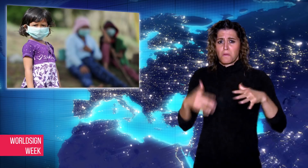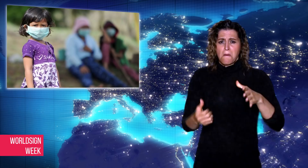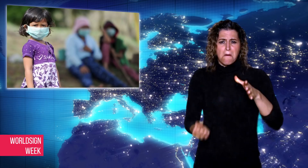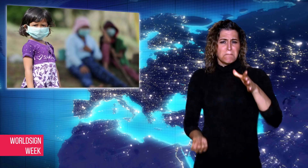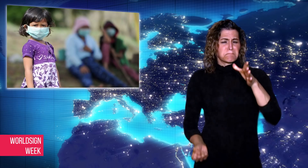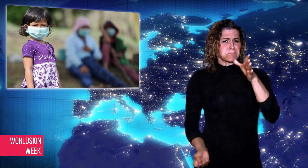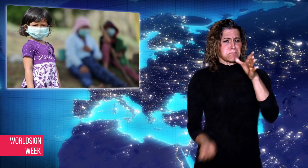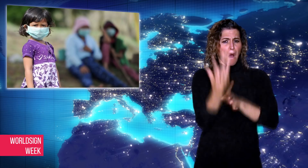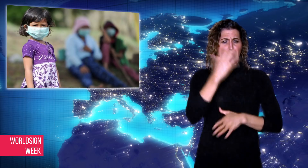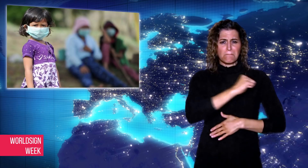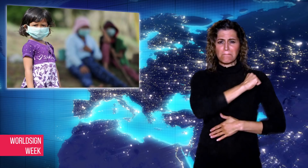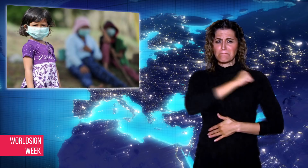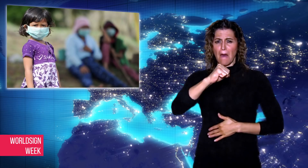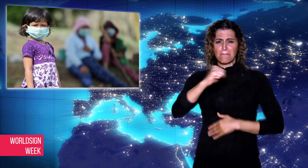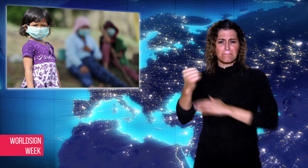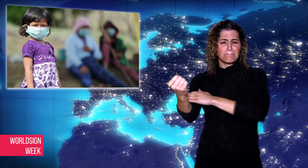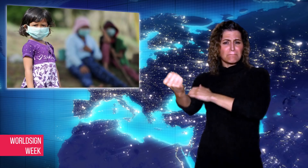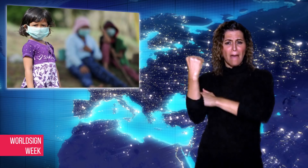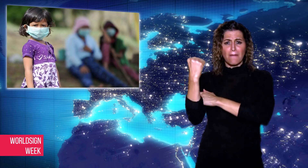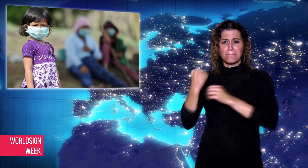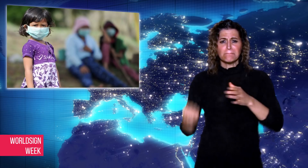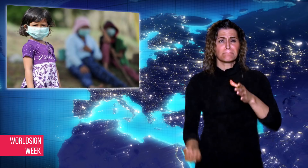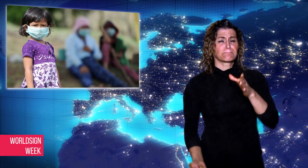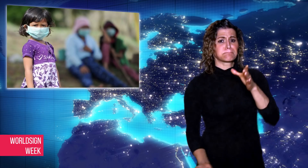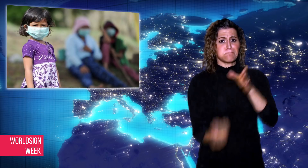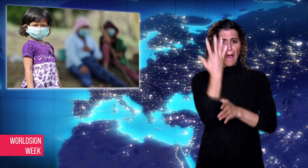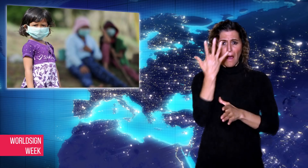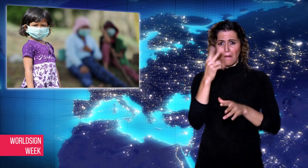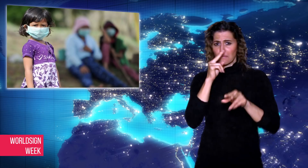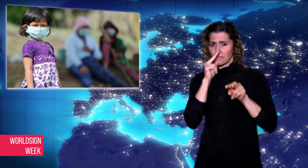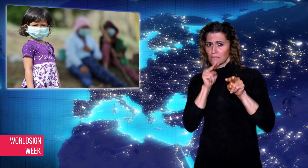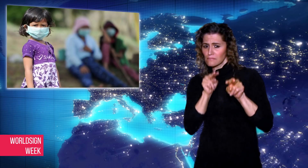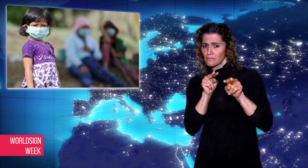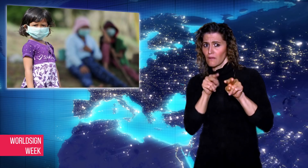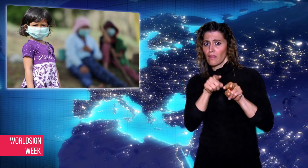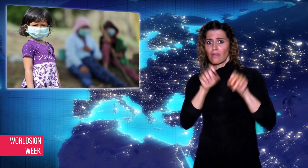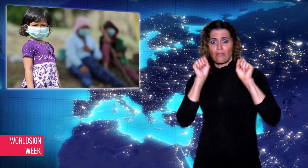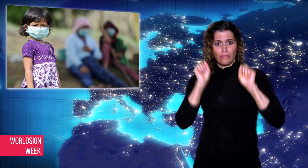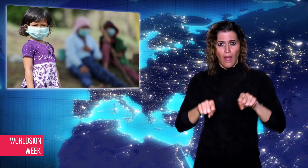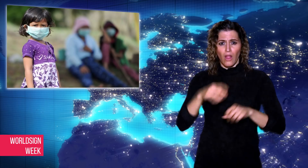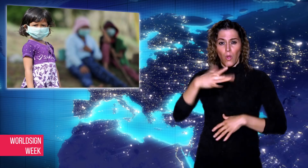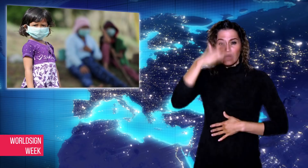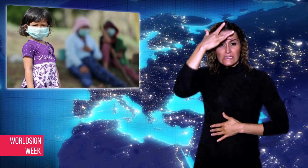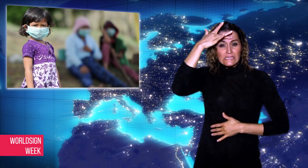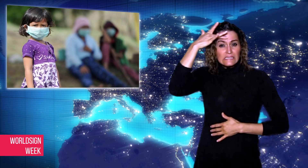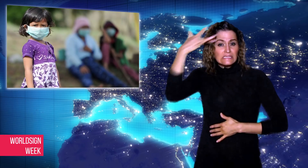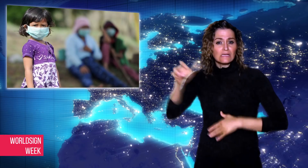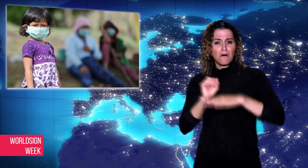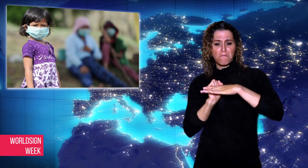hot lava; rumblings began two months